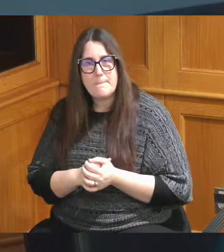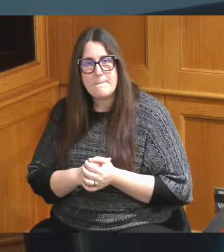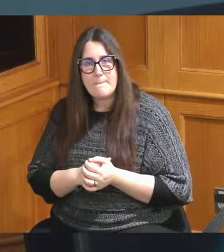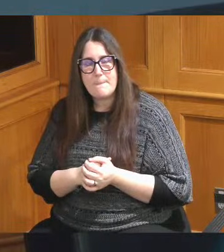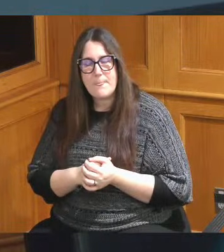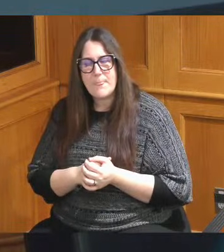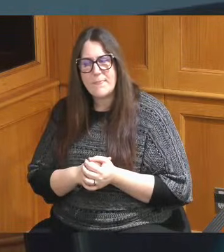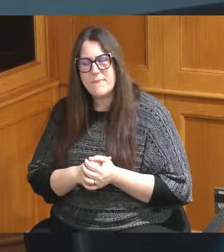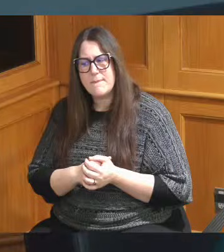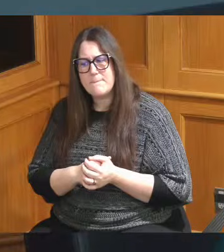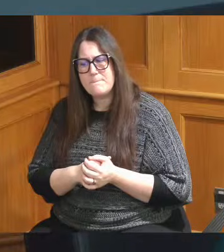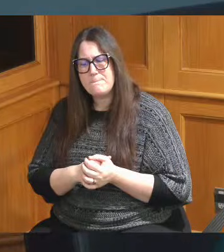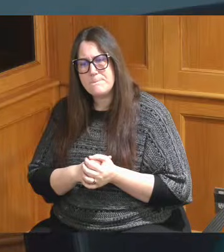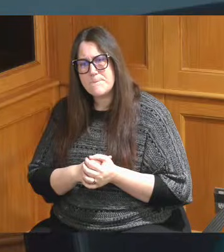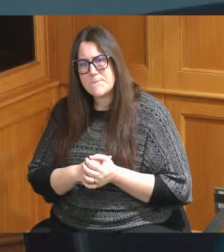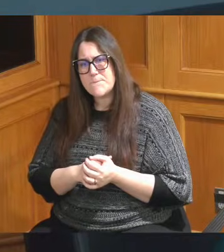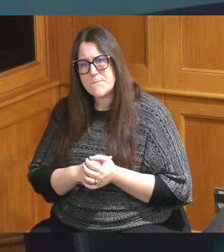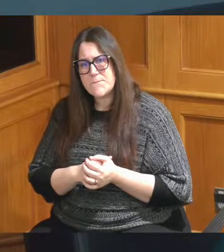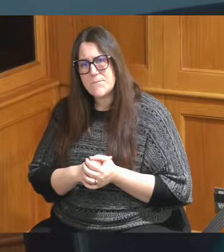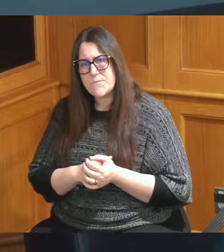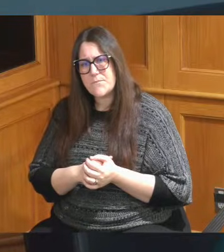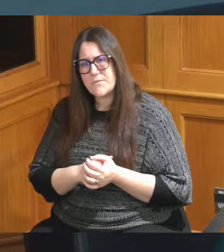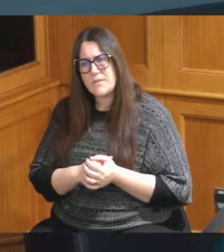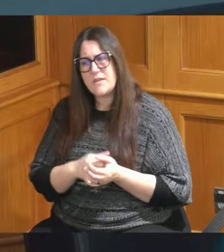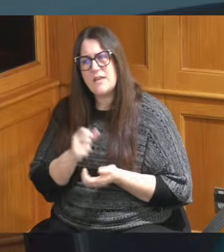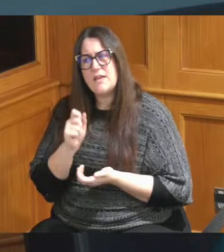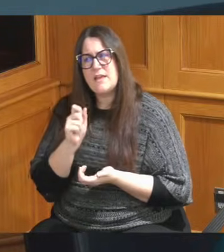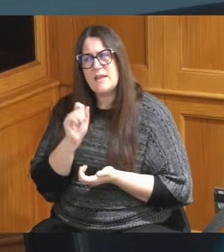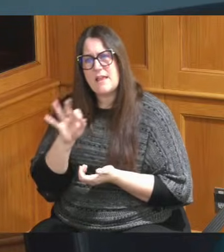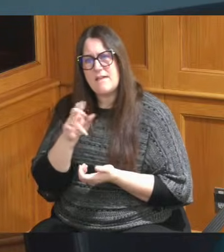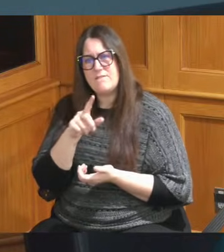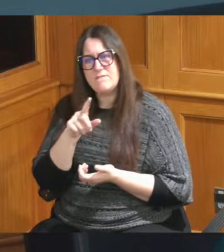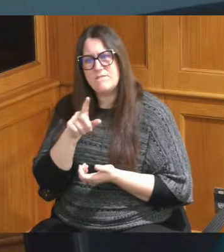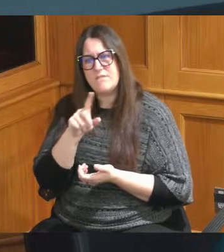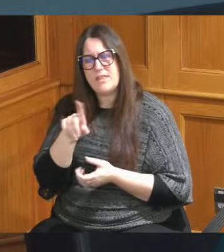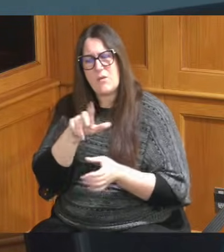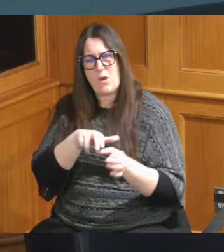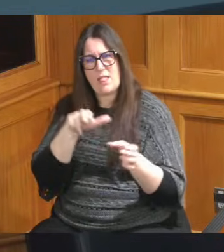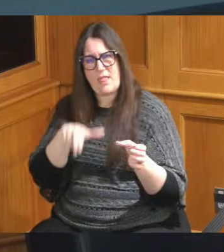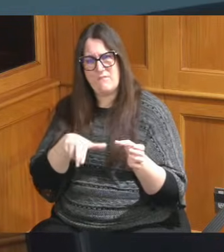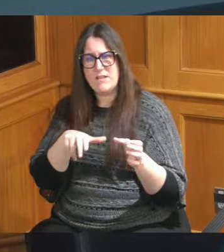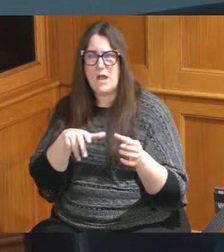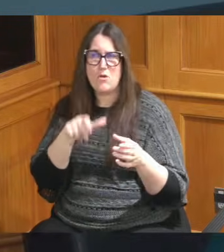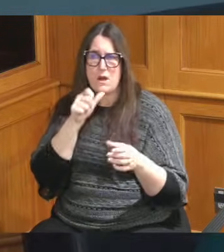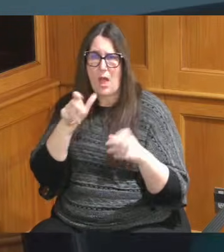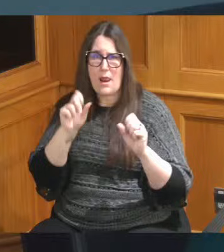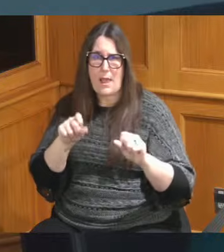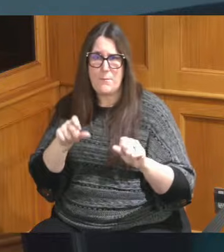left out, not able to participate in that process, because I know when you coming on board, you we